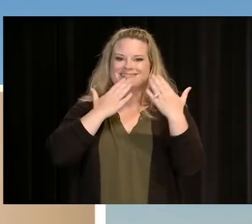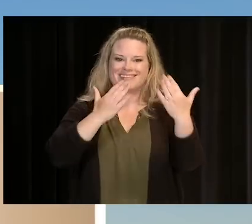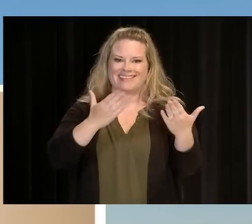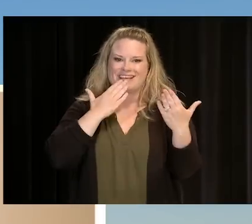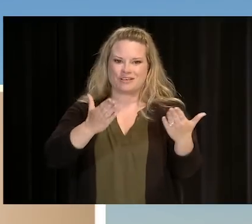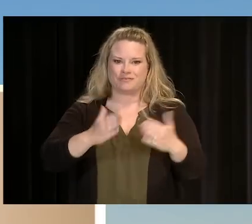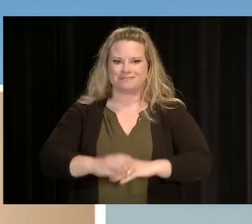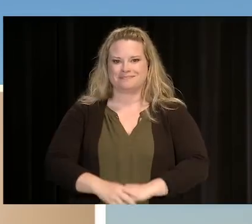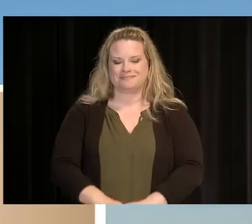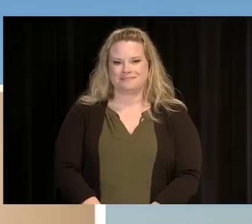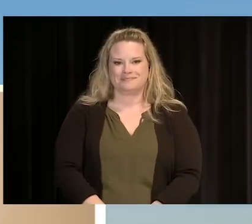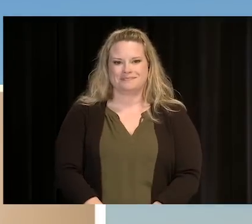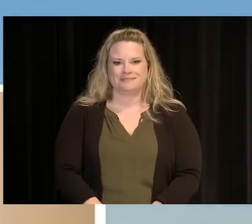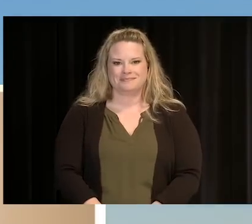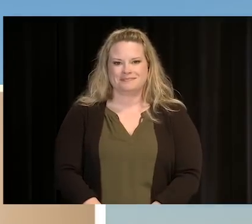WE WON. THANK YOU.